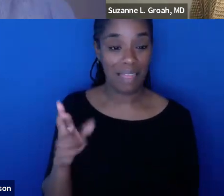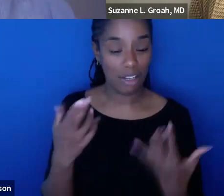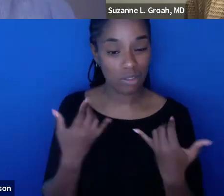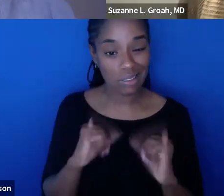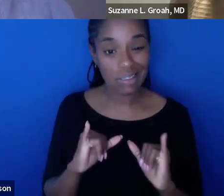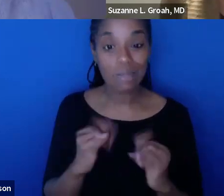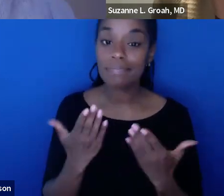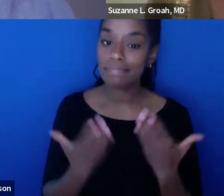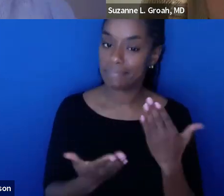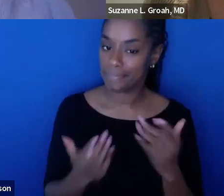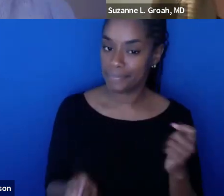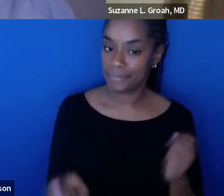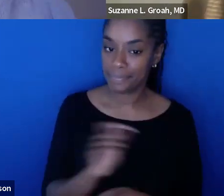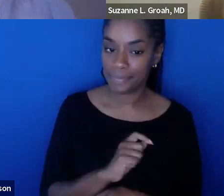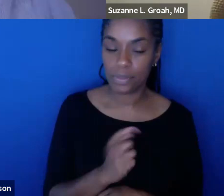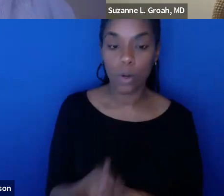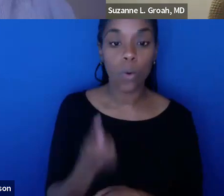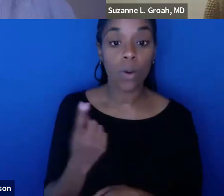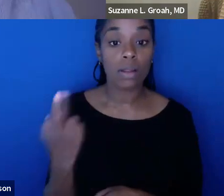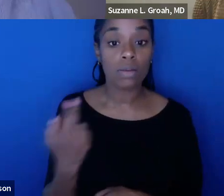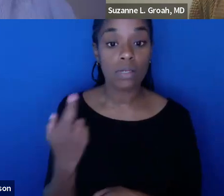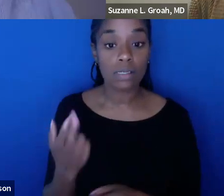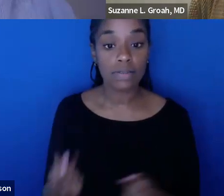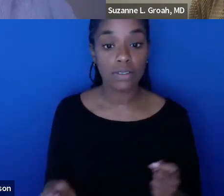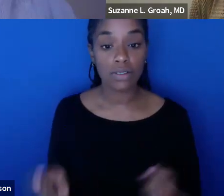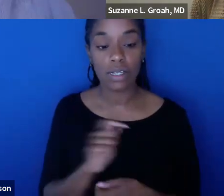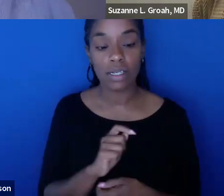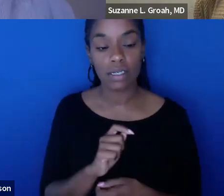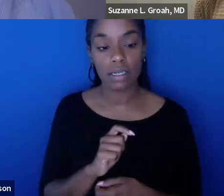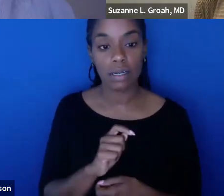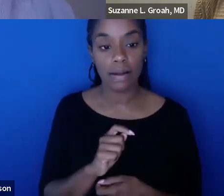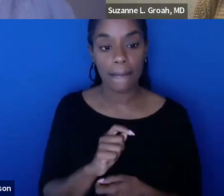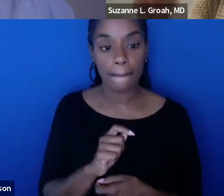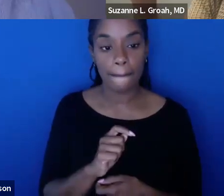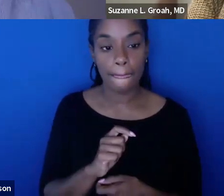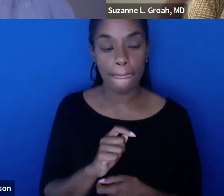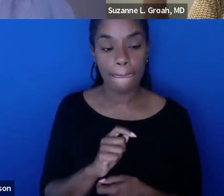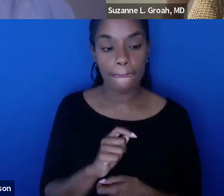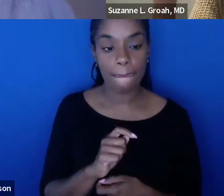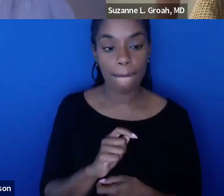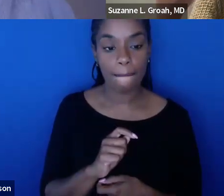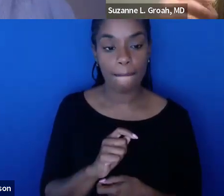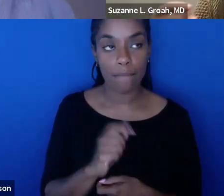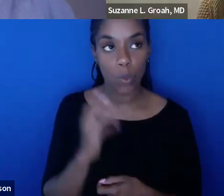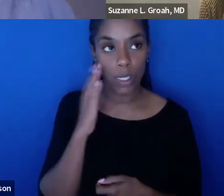And one of the reasons for change is, we know that there's actually nerve sprouting